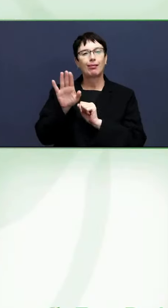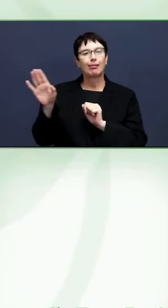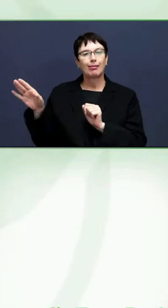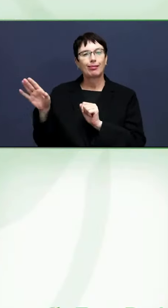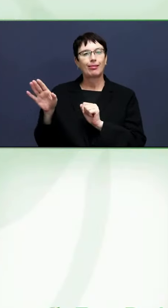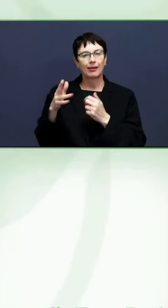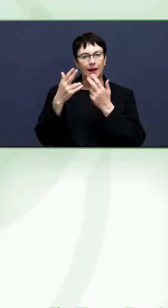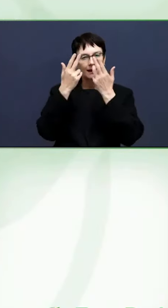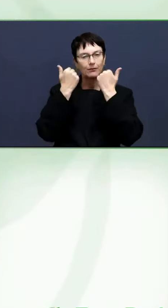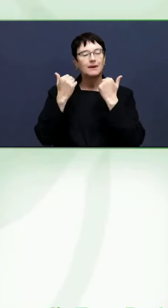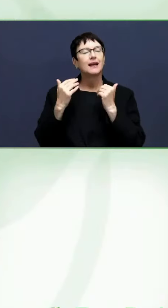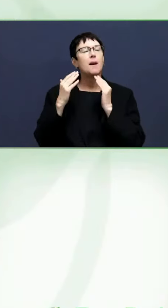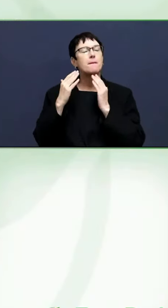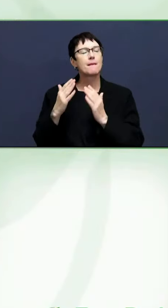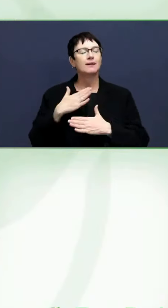literally actually.